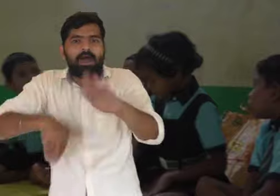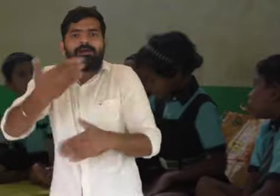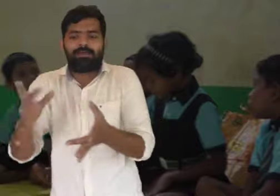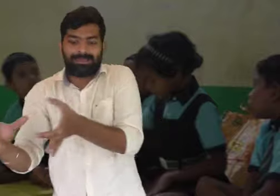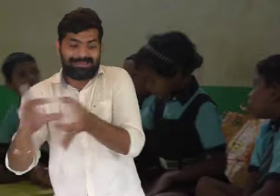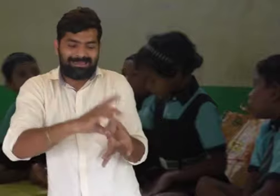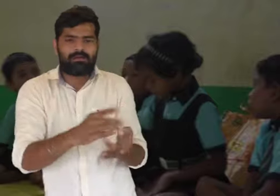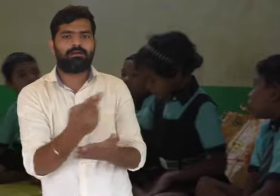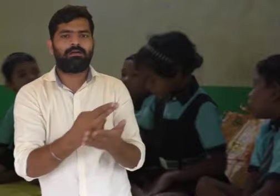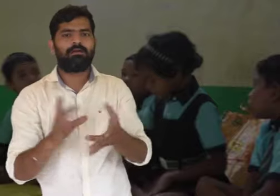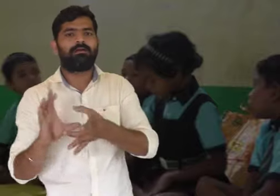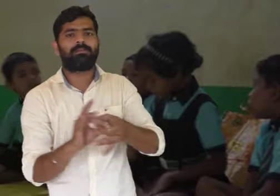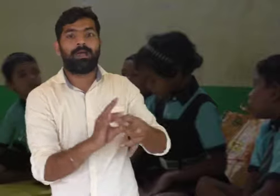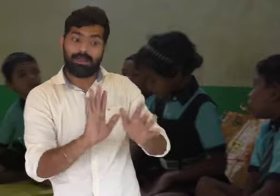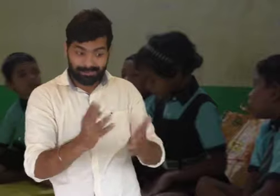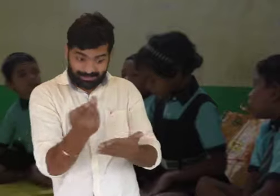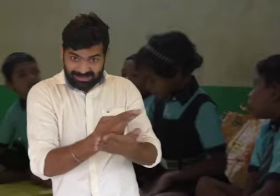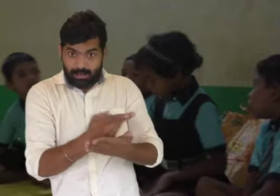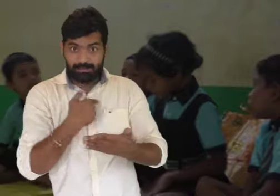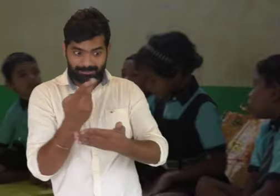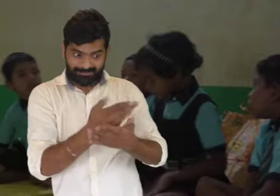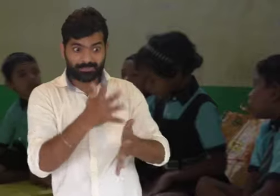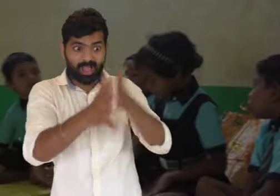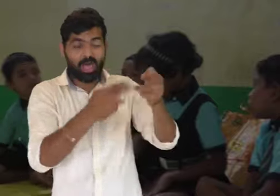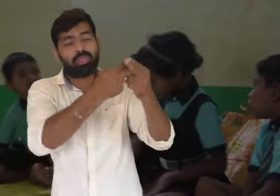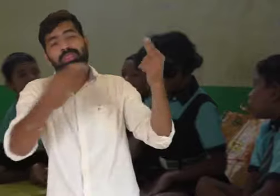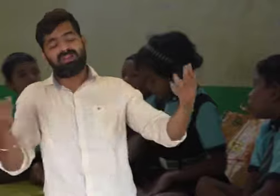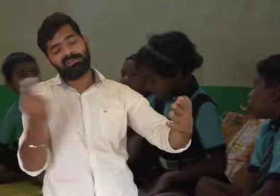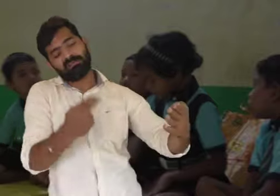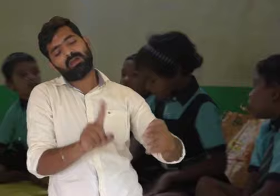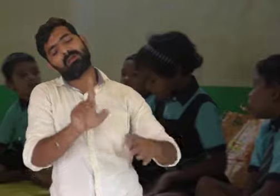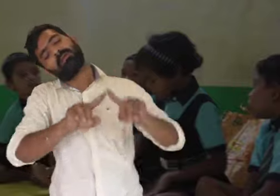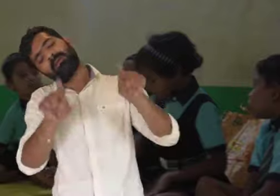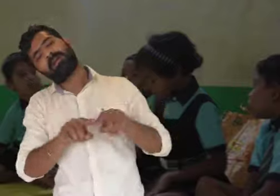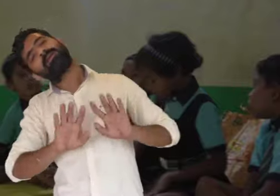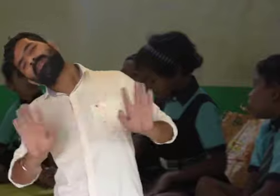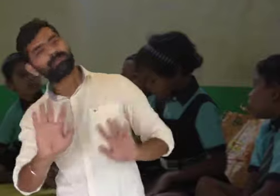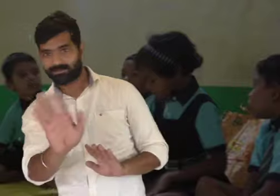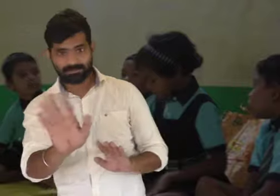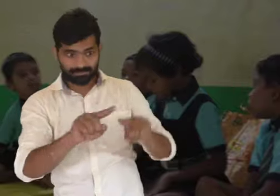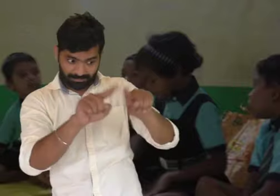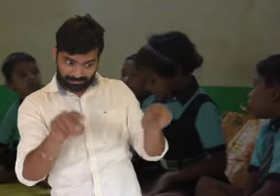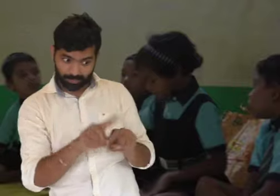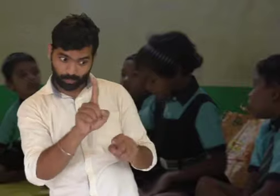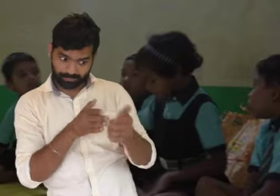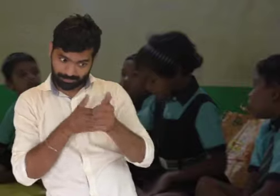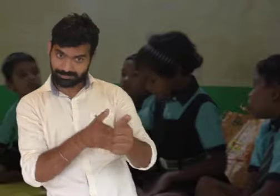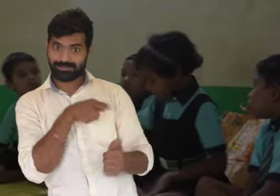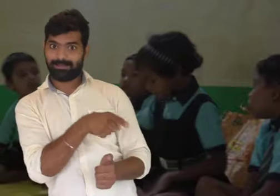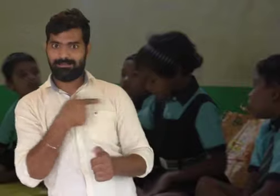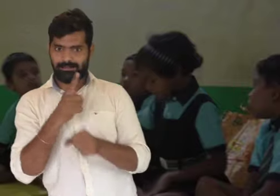narrate their story the teacher helps the learners to come forward one by one as soon as the first learner signs a story other learners are inspired and